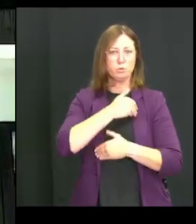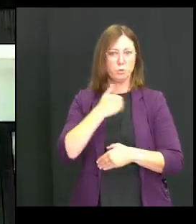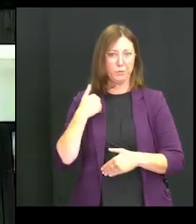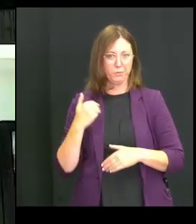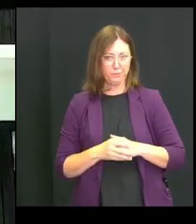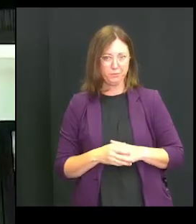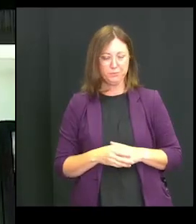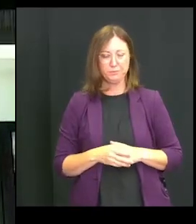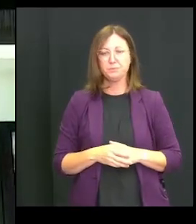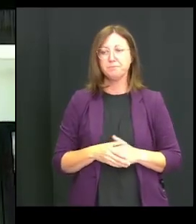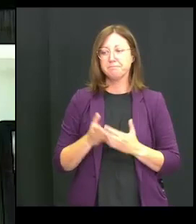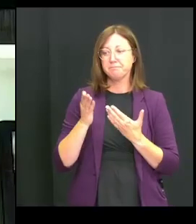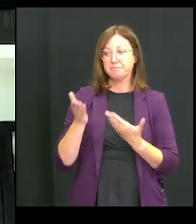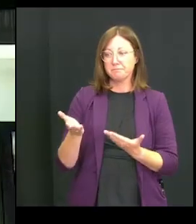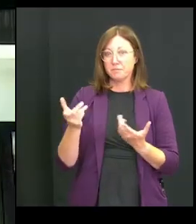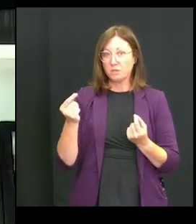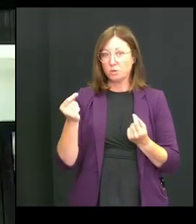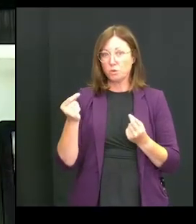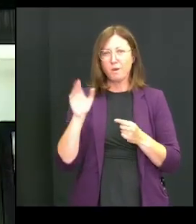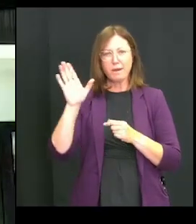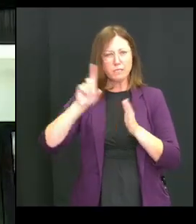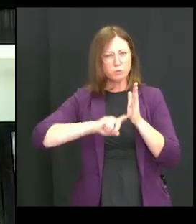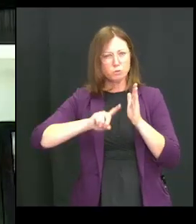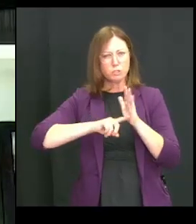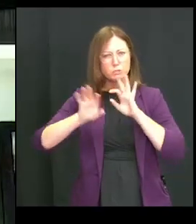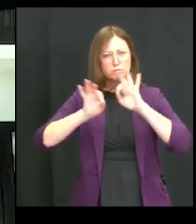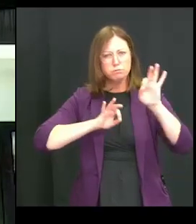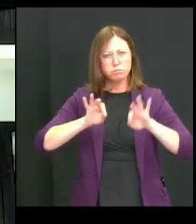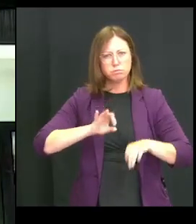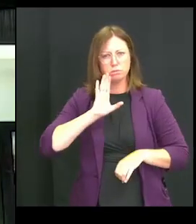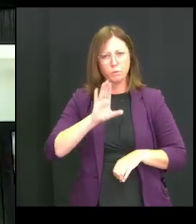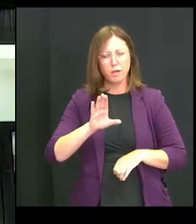He is going to share with us his research which broadly focuses on